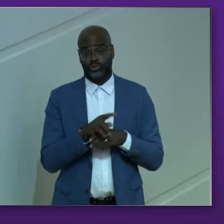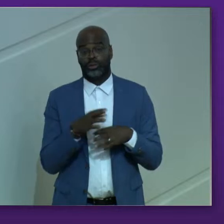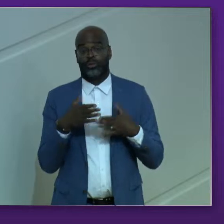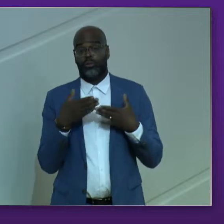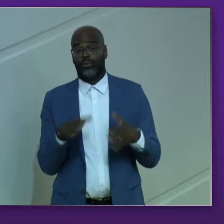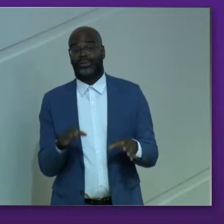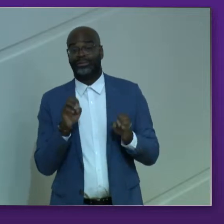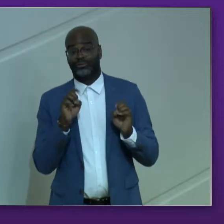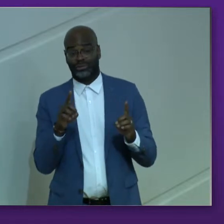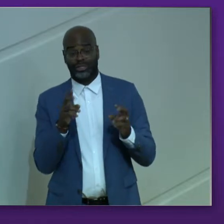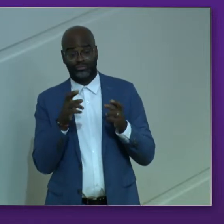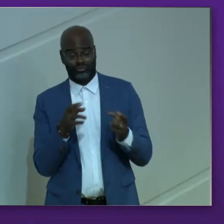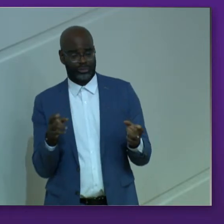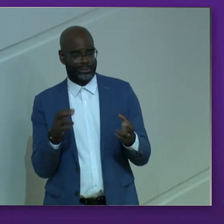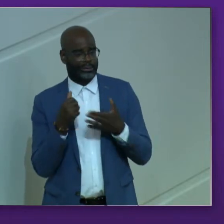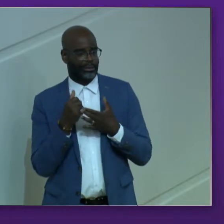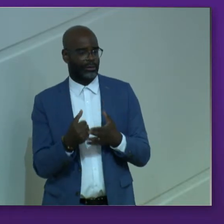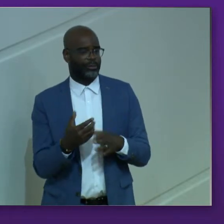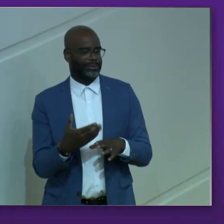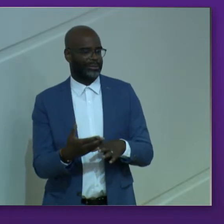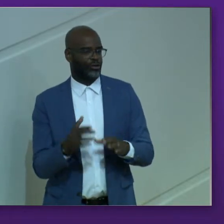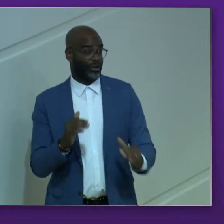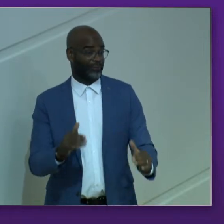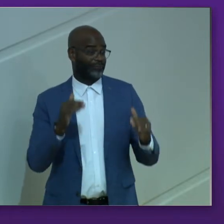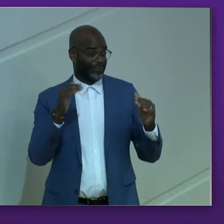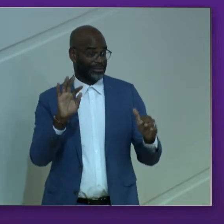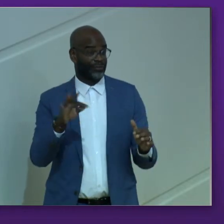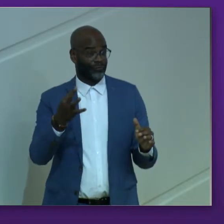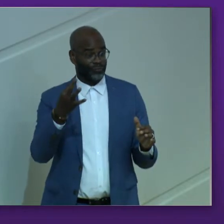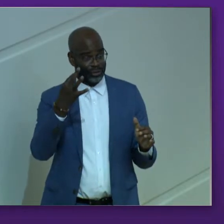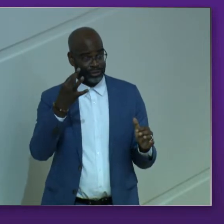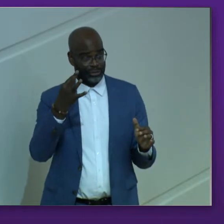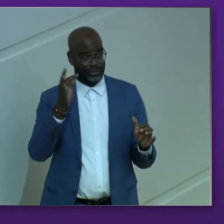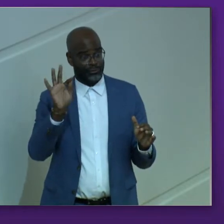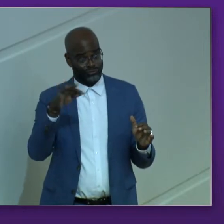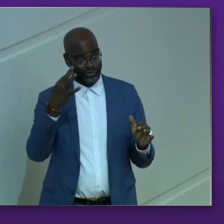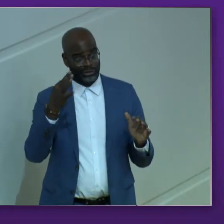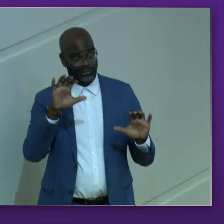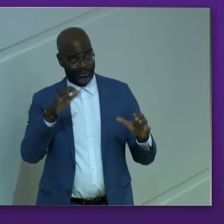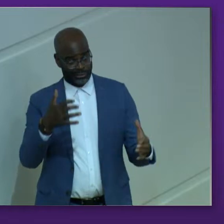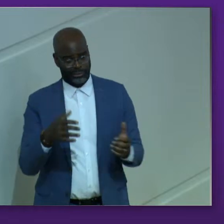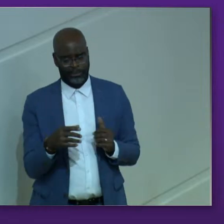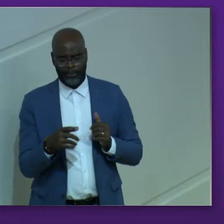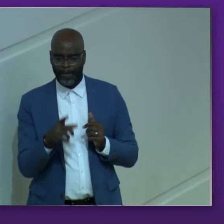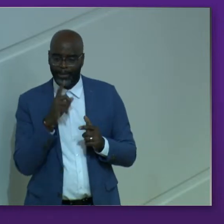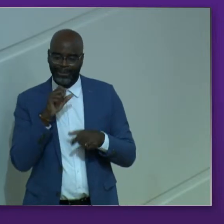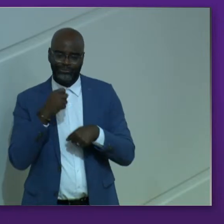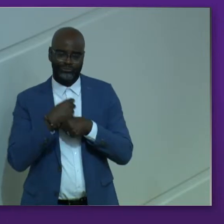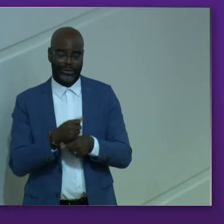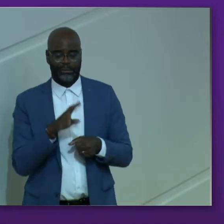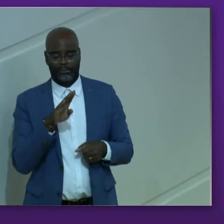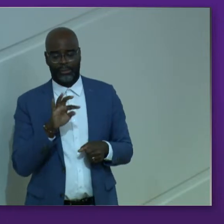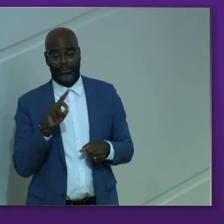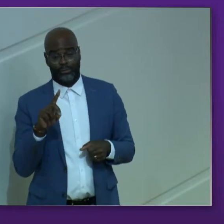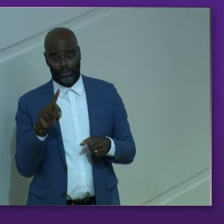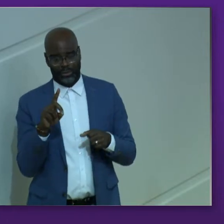ACADEMIC WITH A STRONG RECORD IN TEACHING COURSE DEVELOPMENT AND LEADERSHIP. PROF. TANNER IS